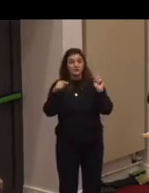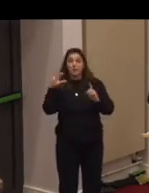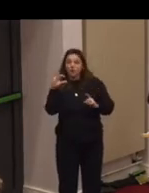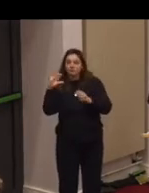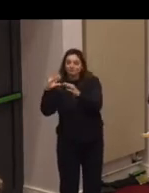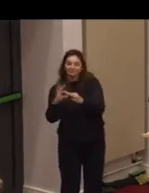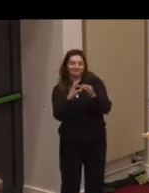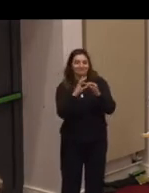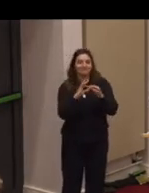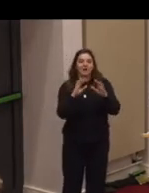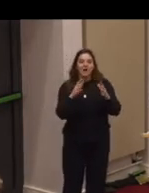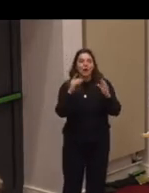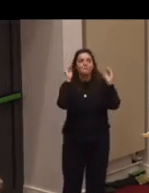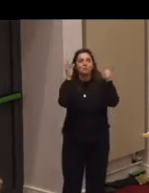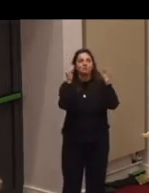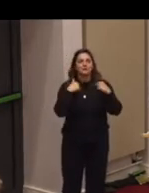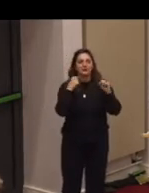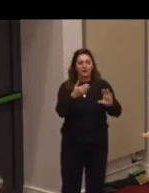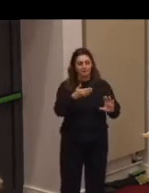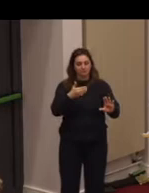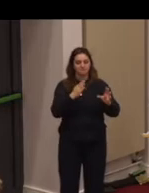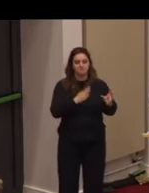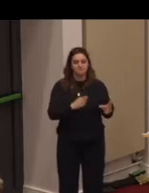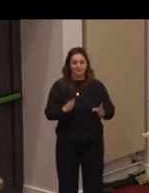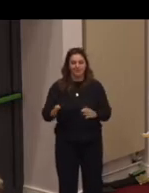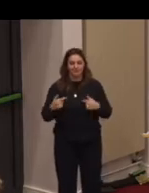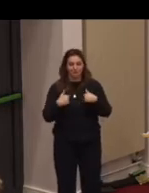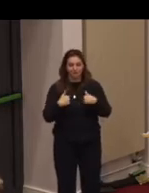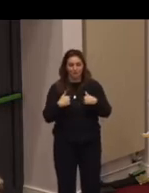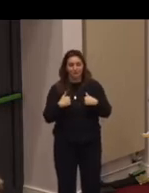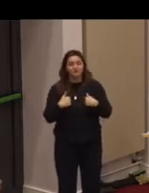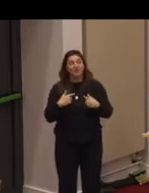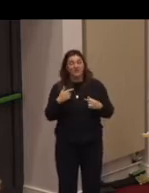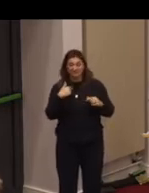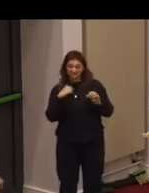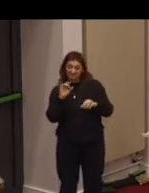is that an important part of preparedness is stockpiling, thinking about is assistive